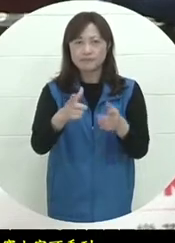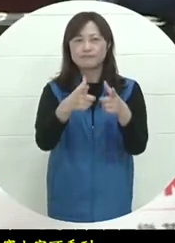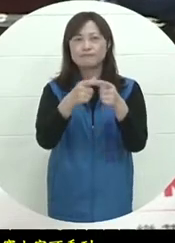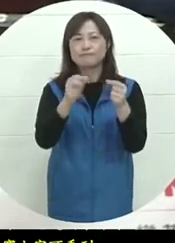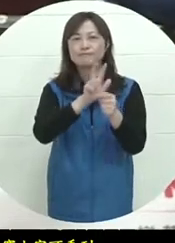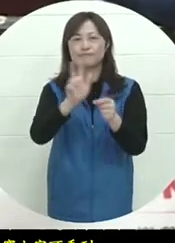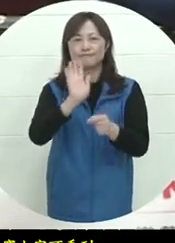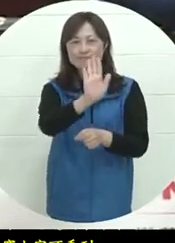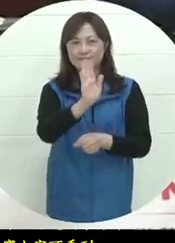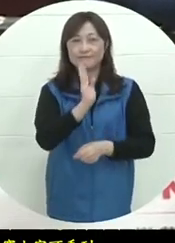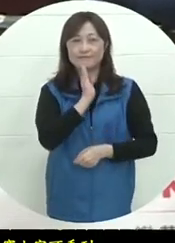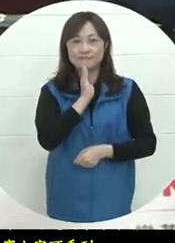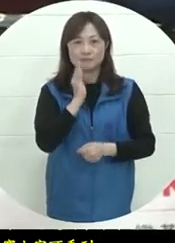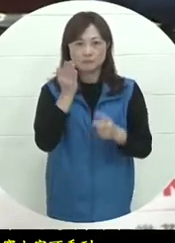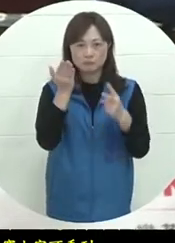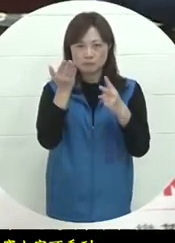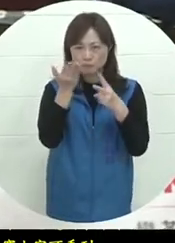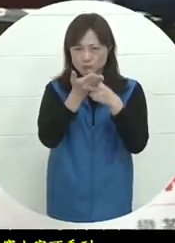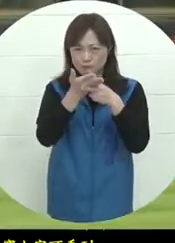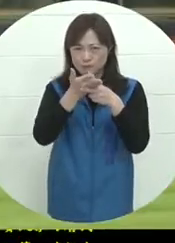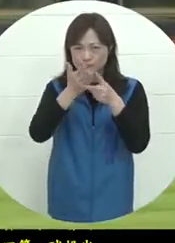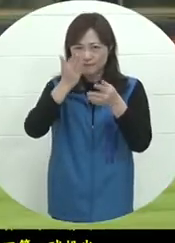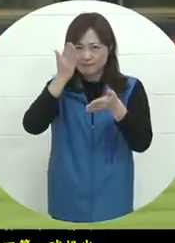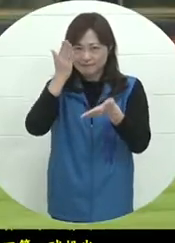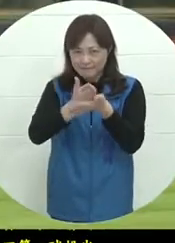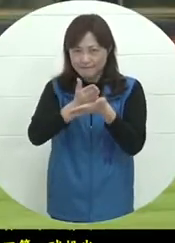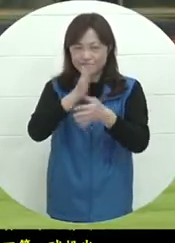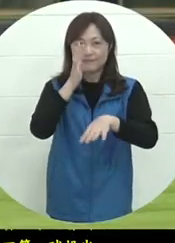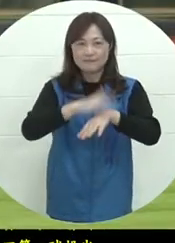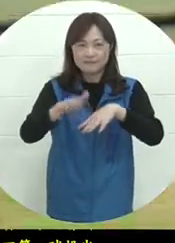there is one in the middle. The pause point has the feeling of a two-part pitch, and